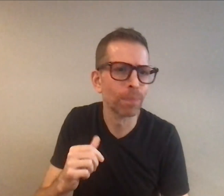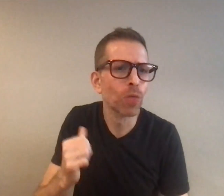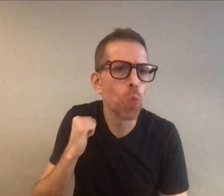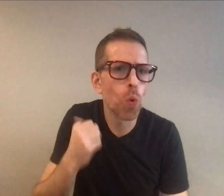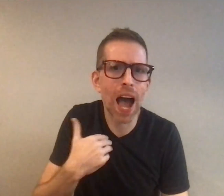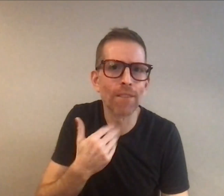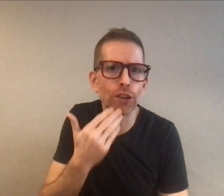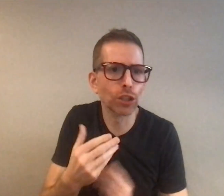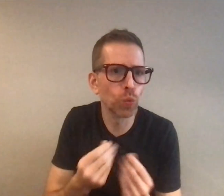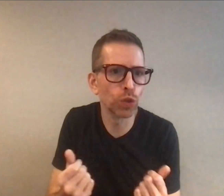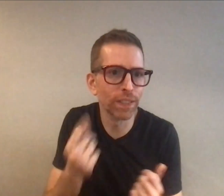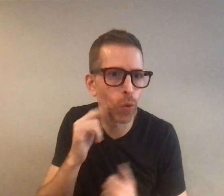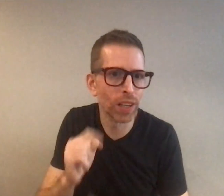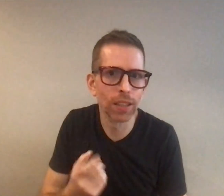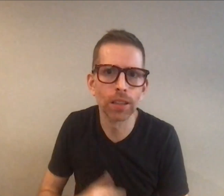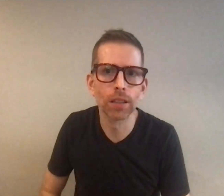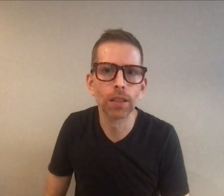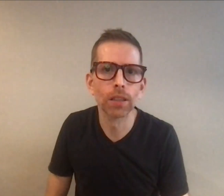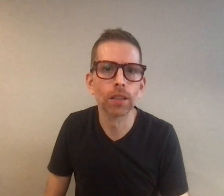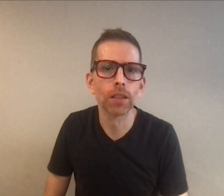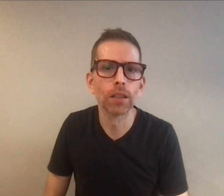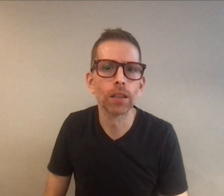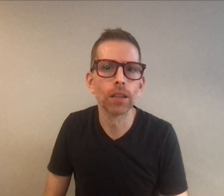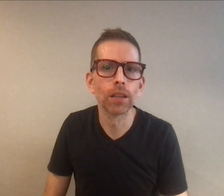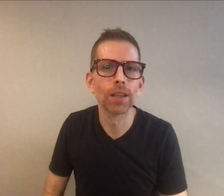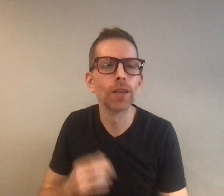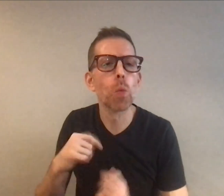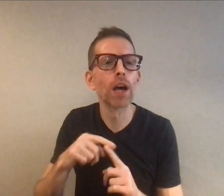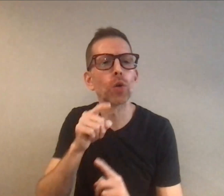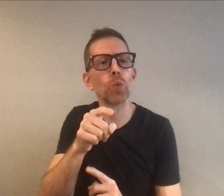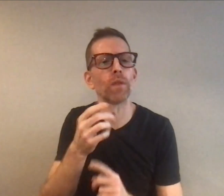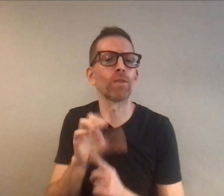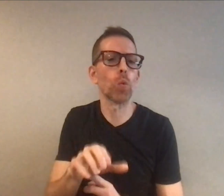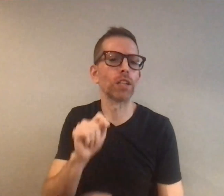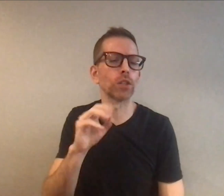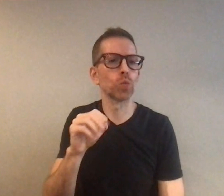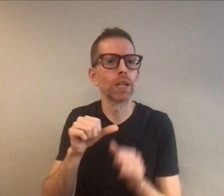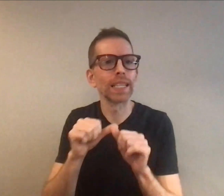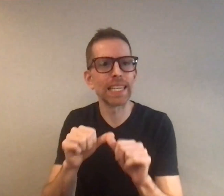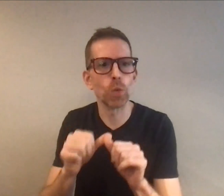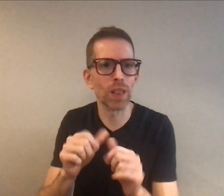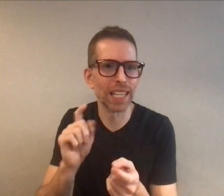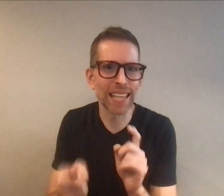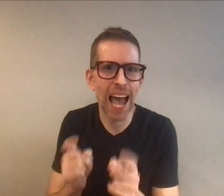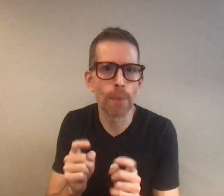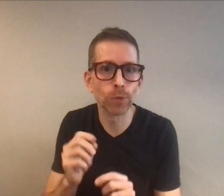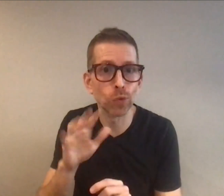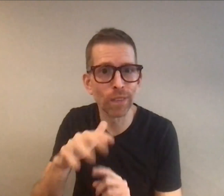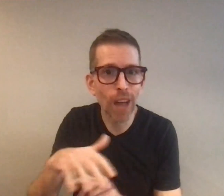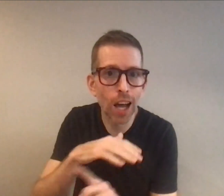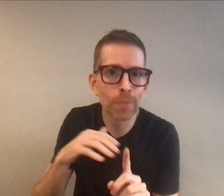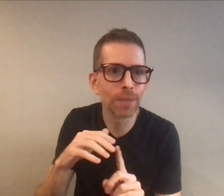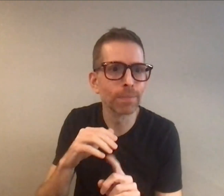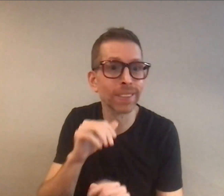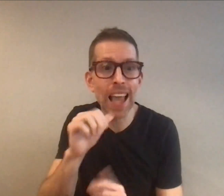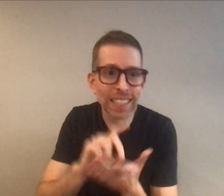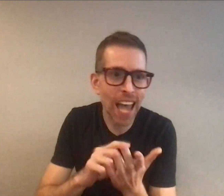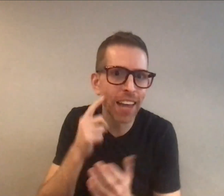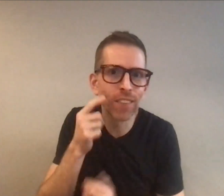When you're forced to continuously adapt to an environment that isn't designed for you, you're going to naturally try to come